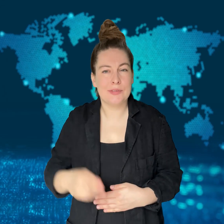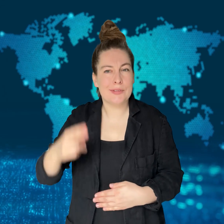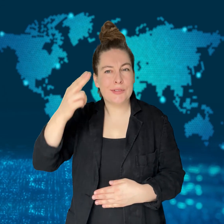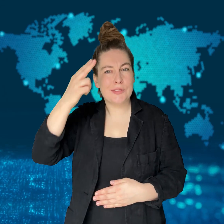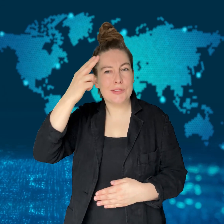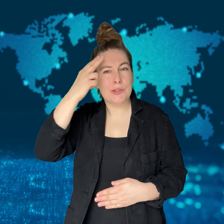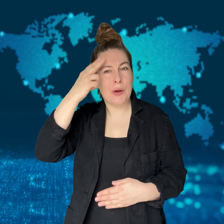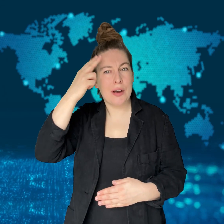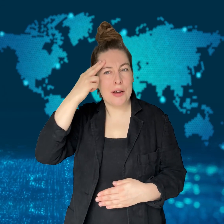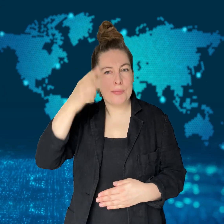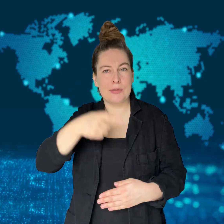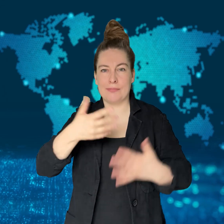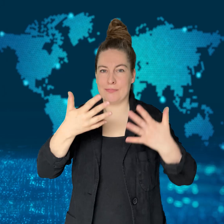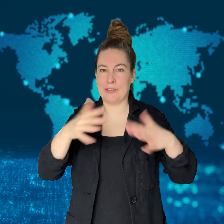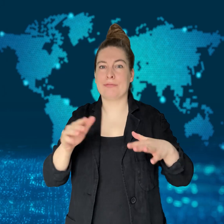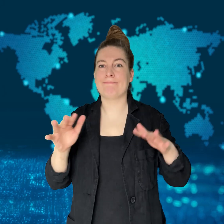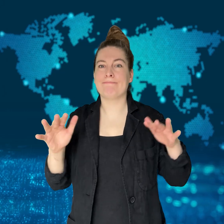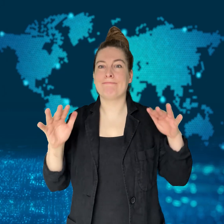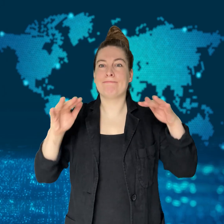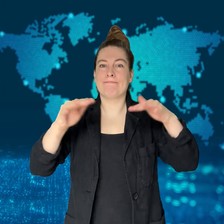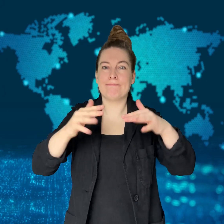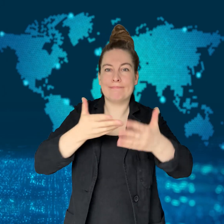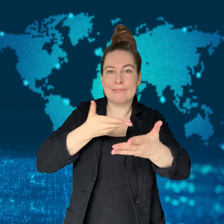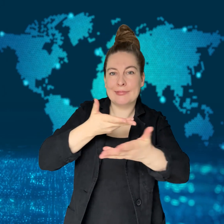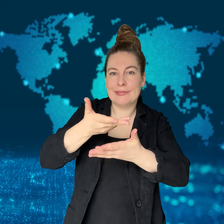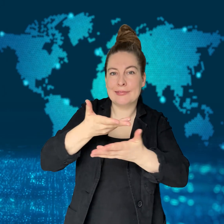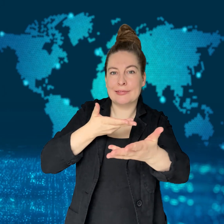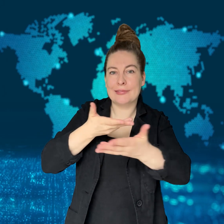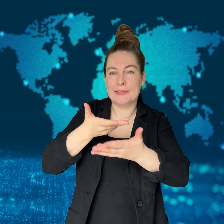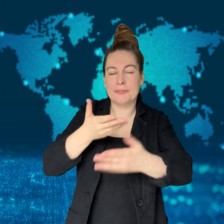Ceasefire talks open